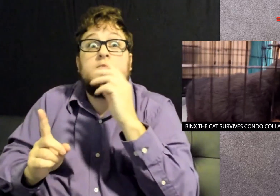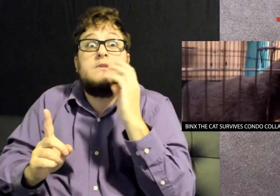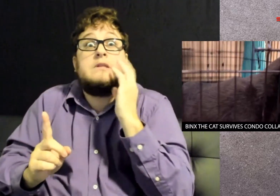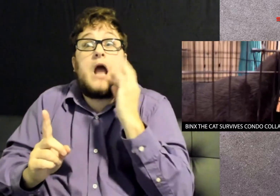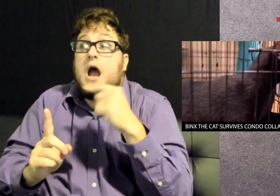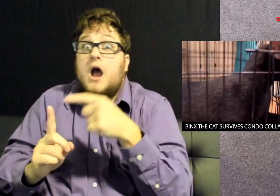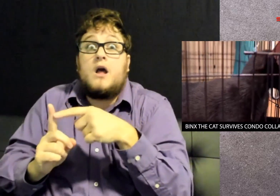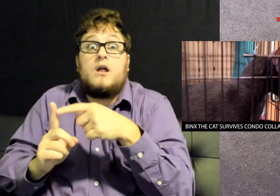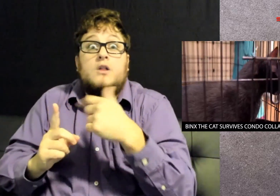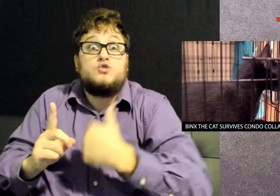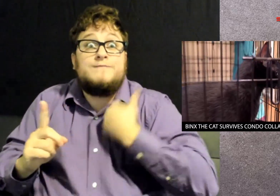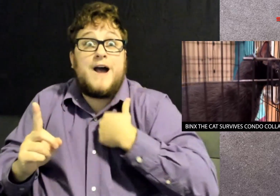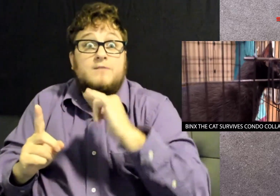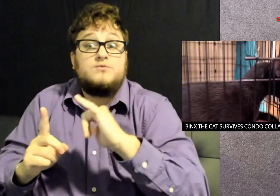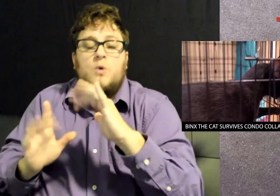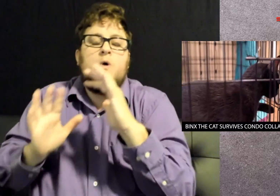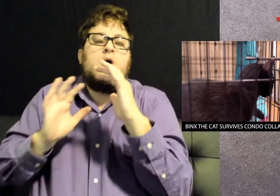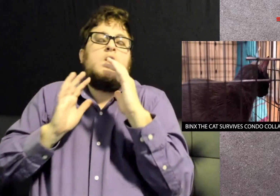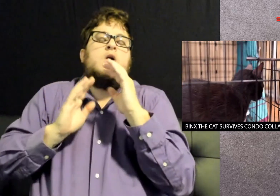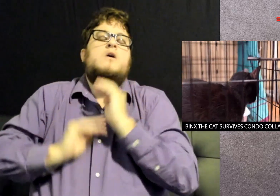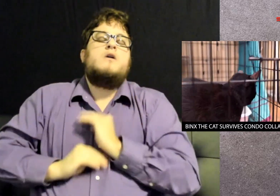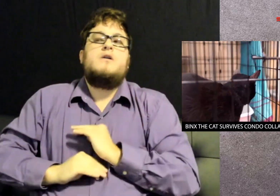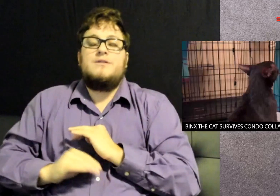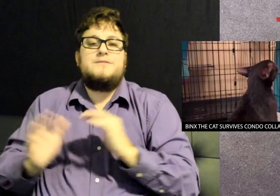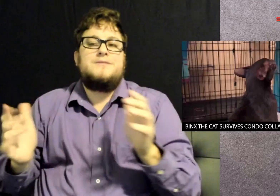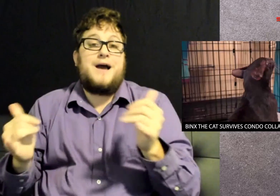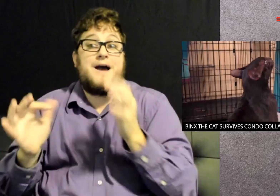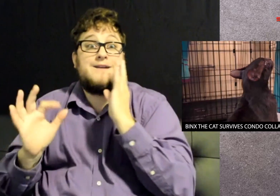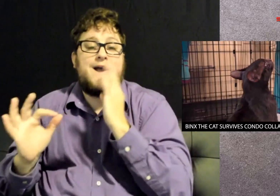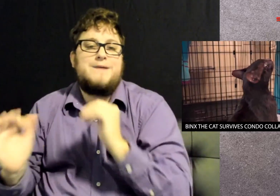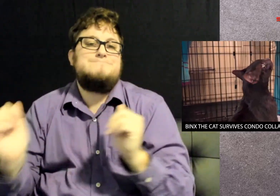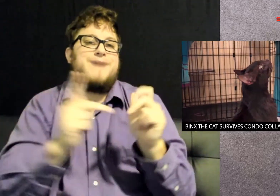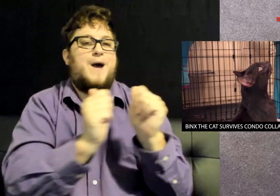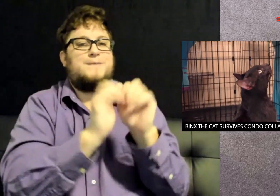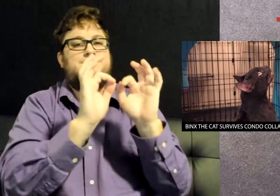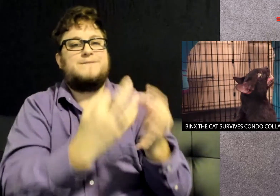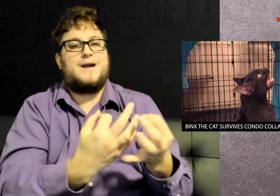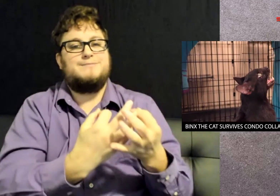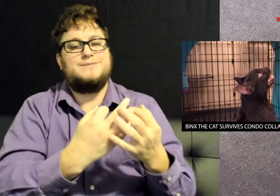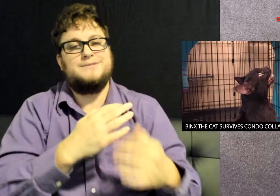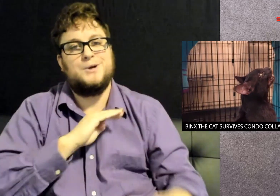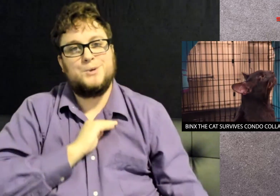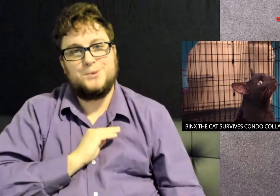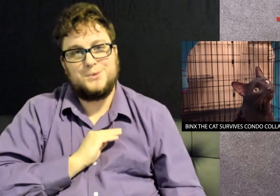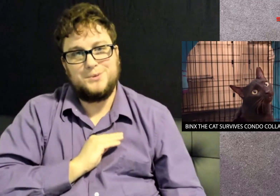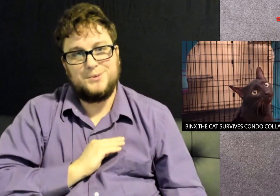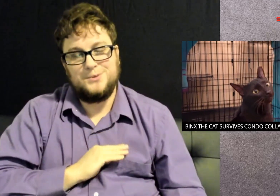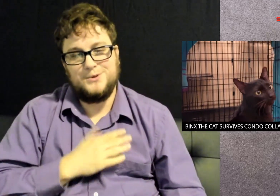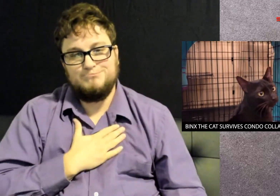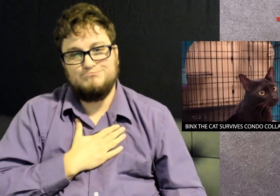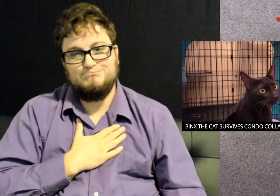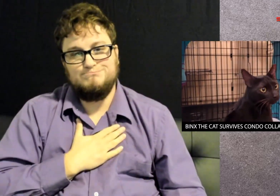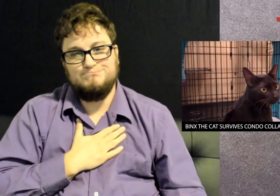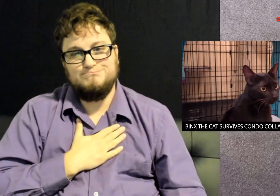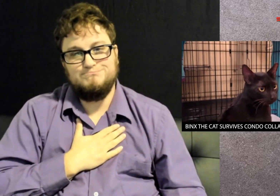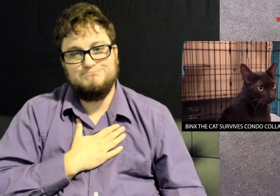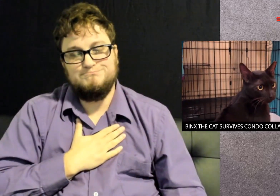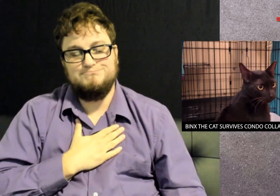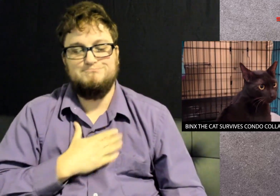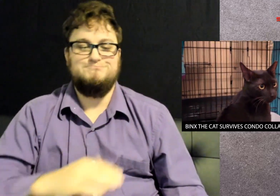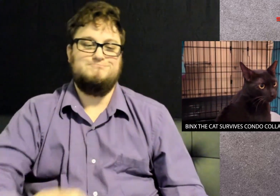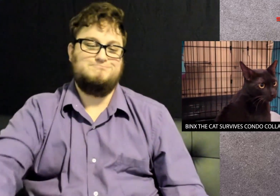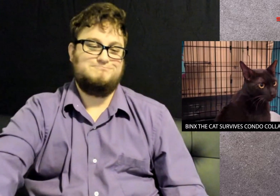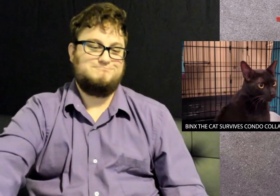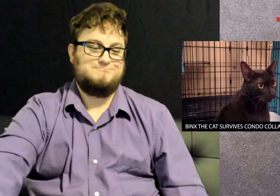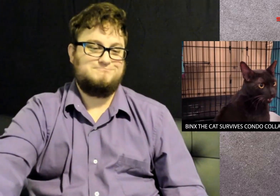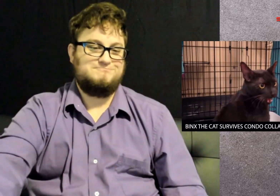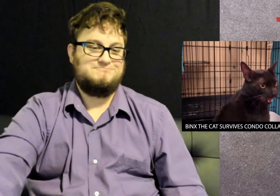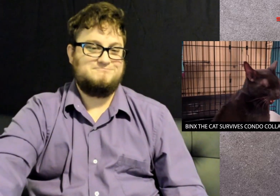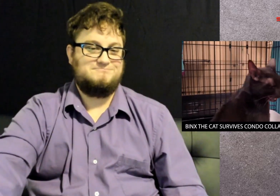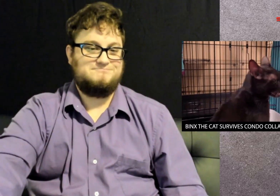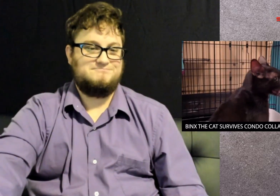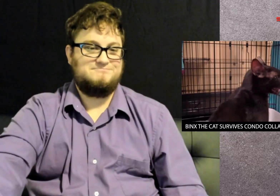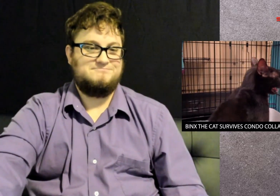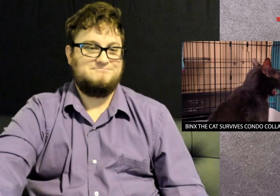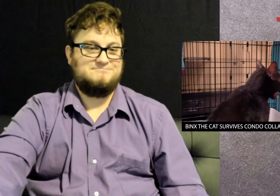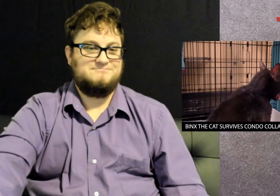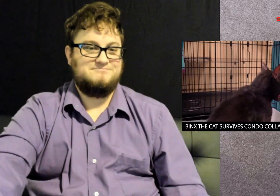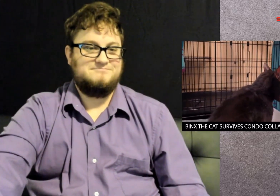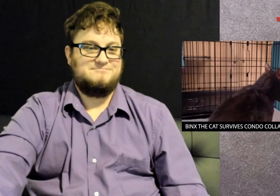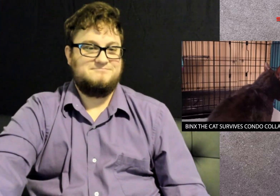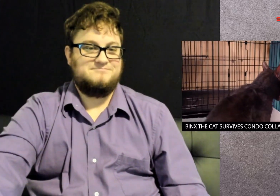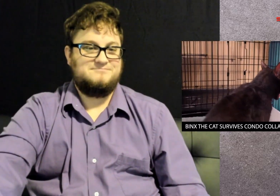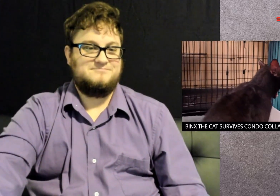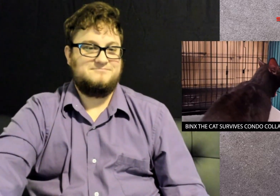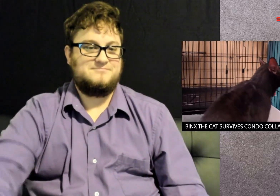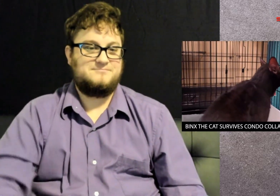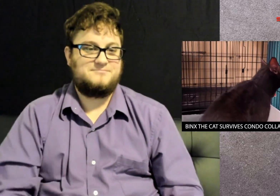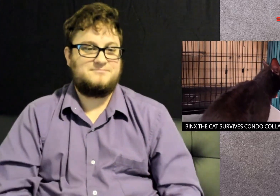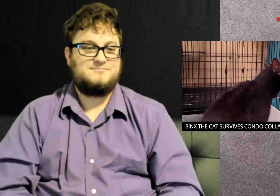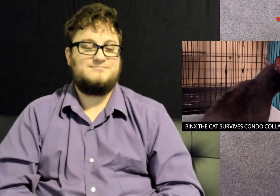out Friday that somehow Binx survived as well and he was reunited with his family